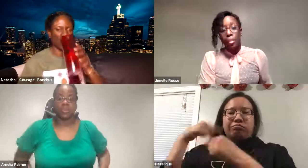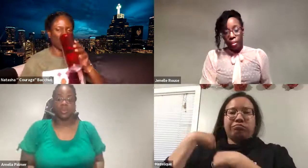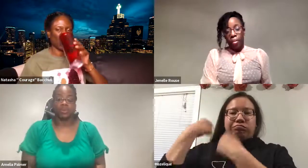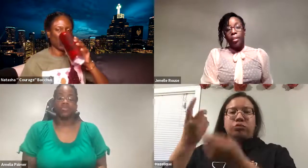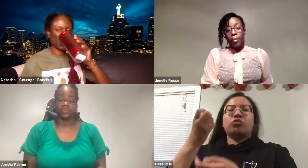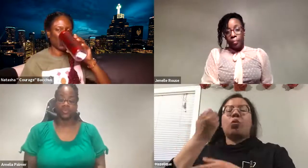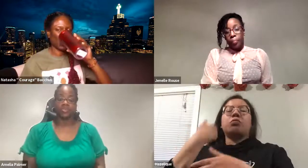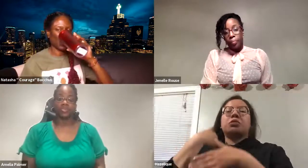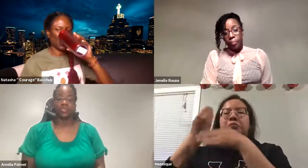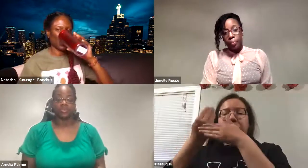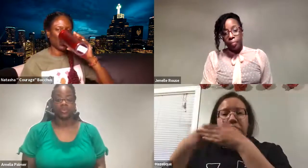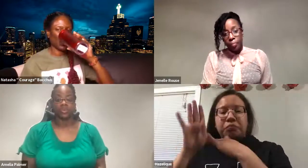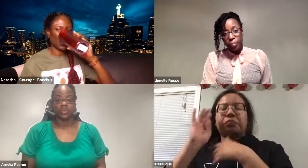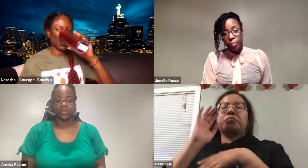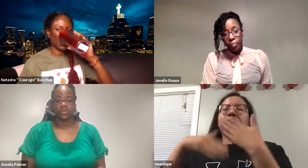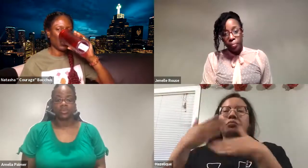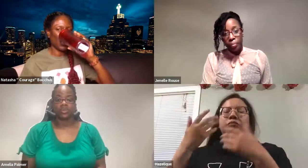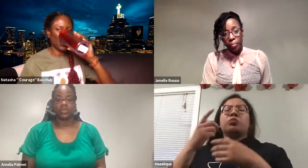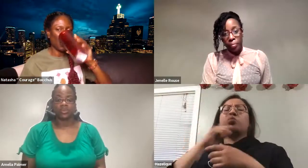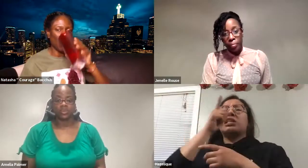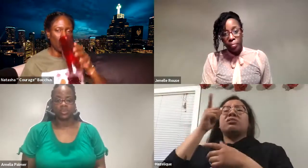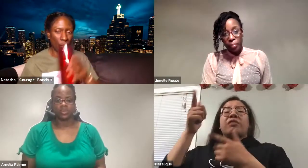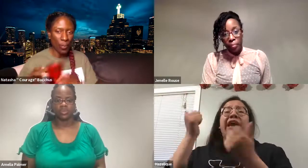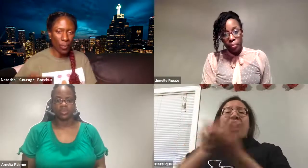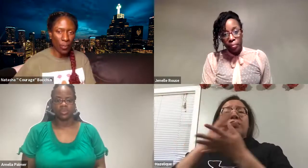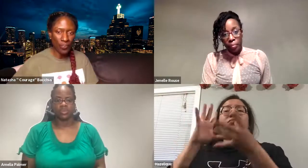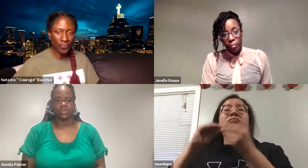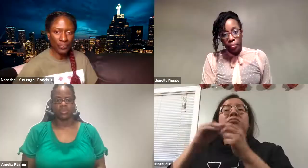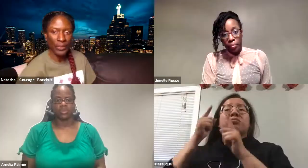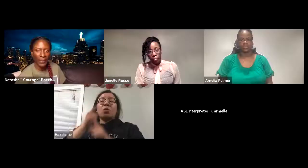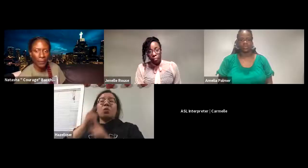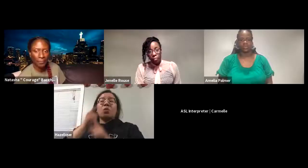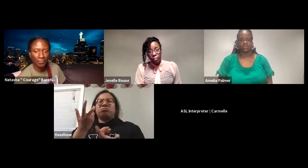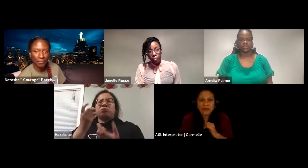[interpreter clarifying] sorry did you catch that? - no you have to...